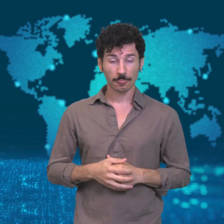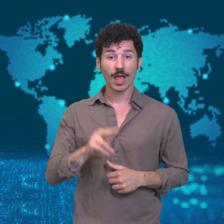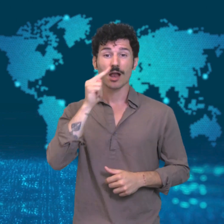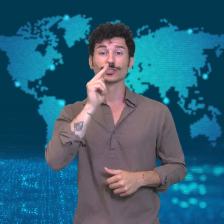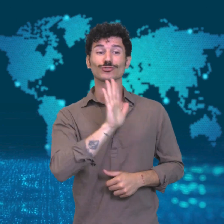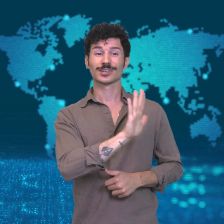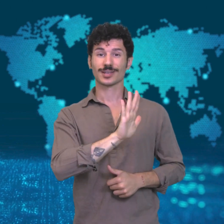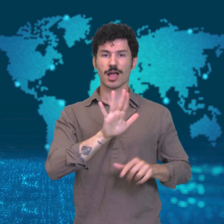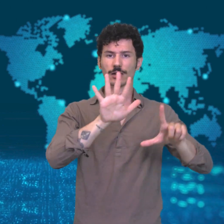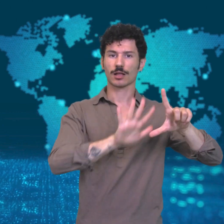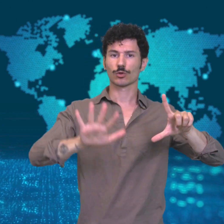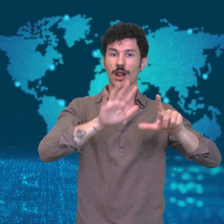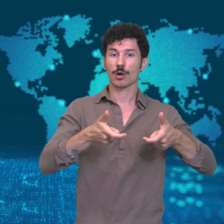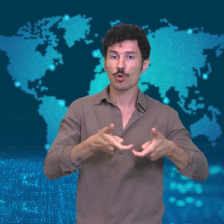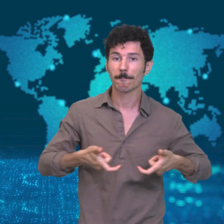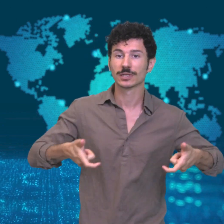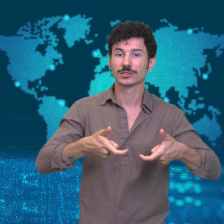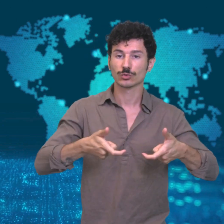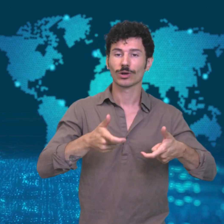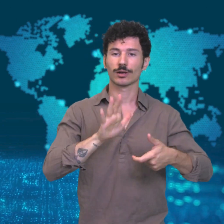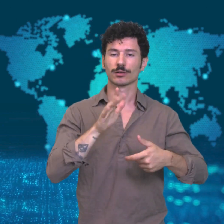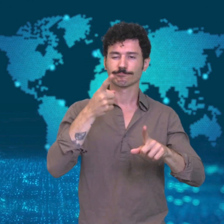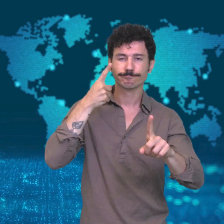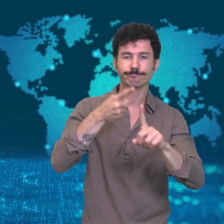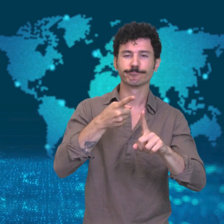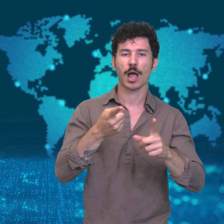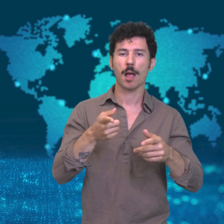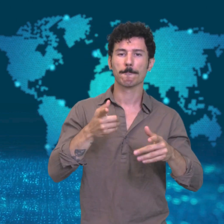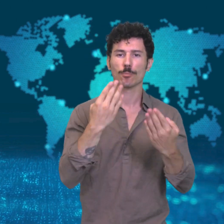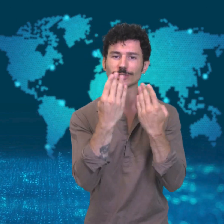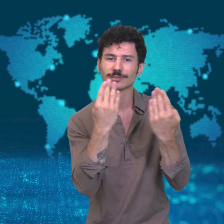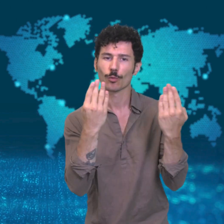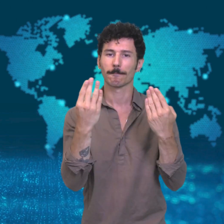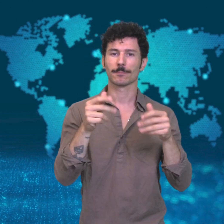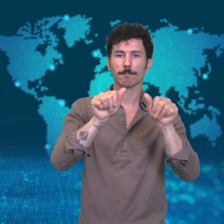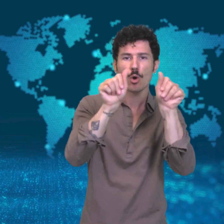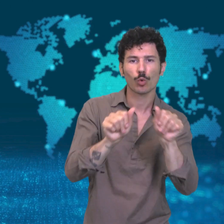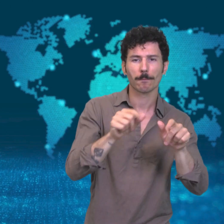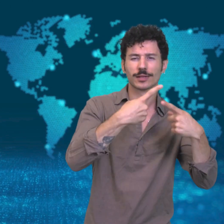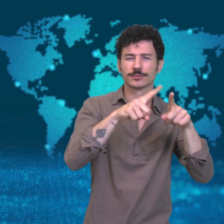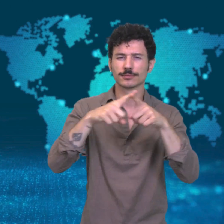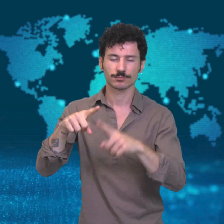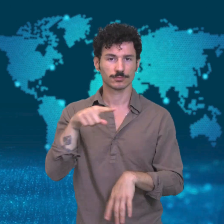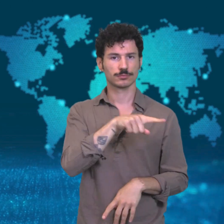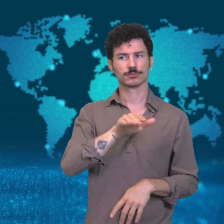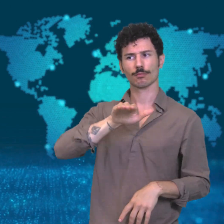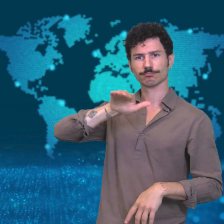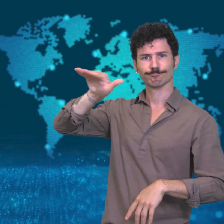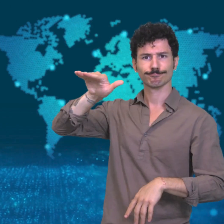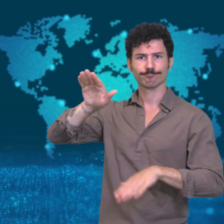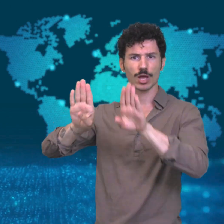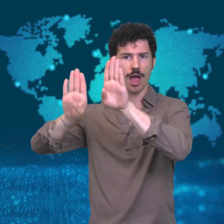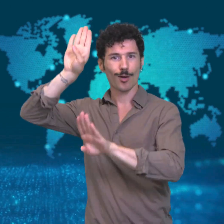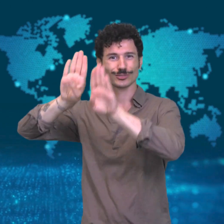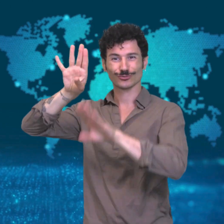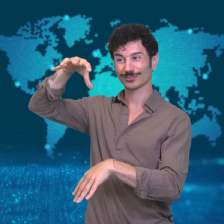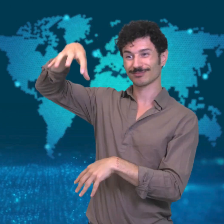requested the auction house, Christie’s, not to sell the sculptures,